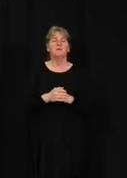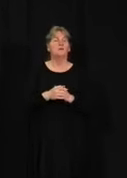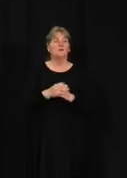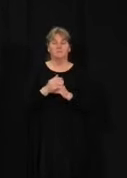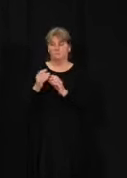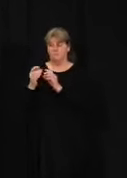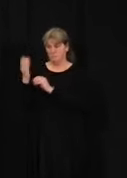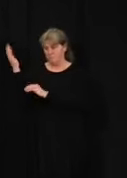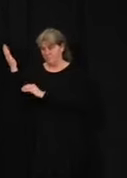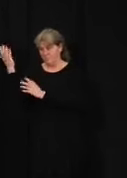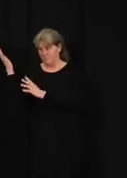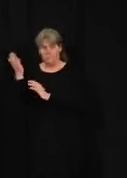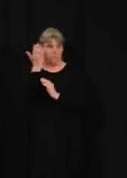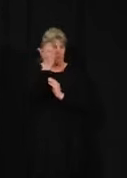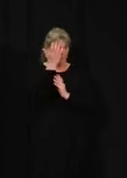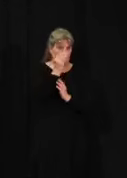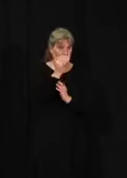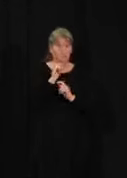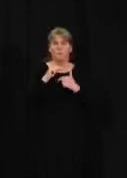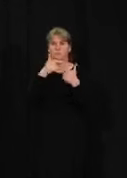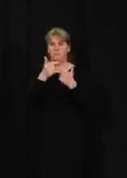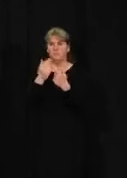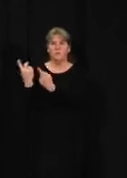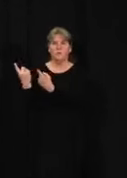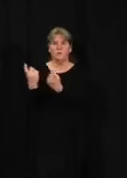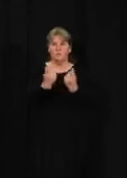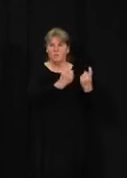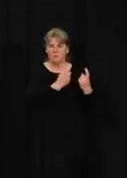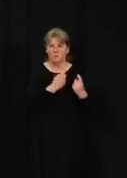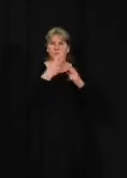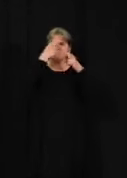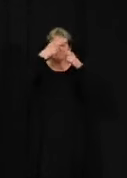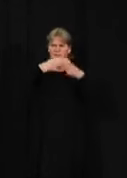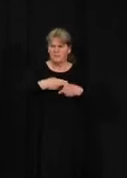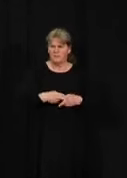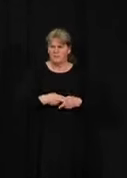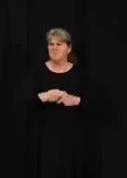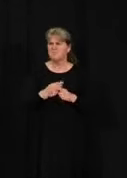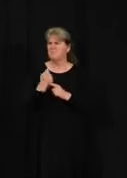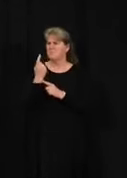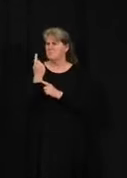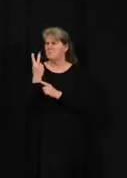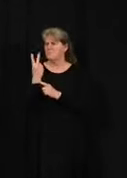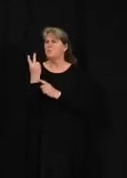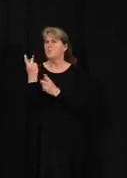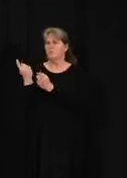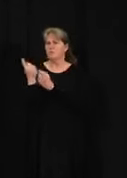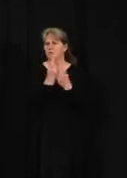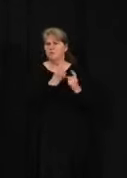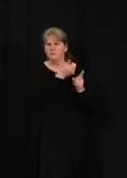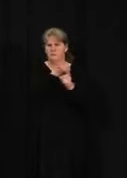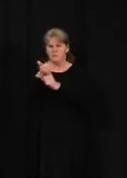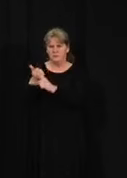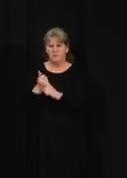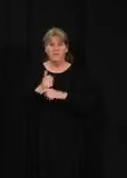Following our speakers we will go to the phone lines for questions from reporters. We will call you by name and you will each have one question plus one follow-up.